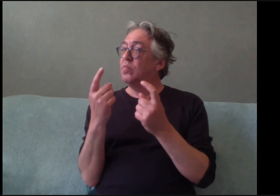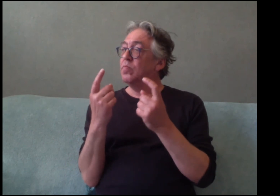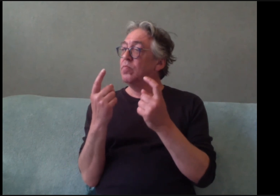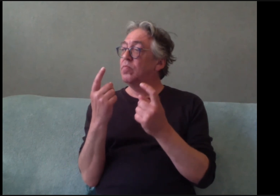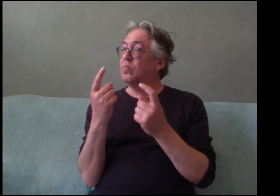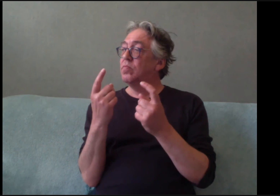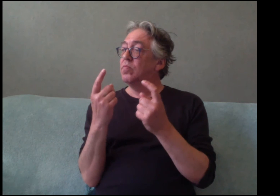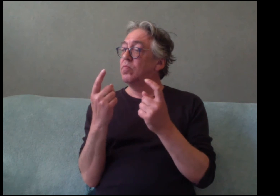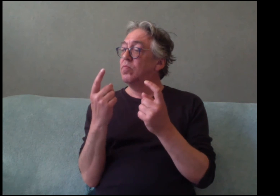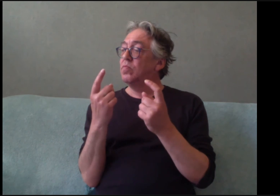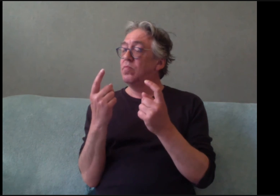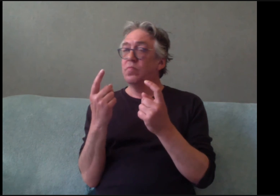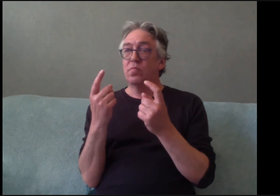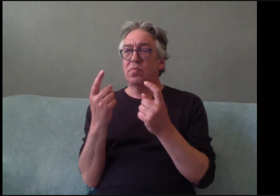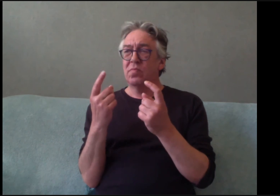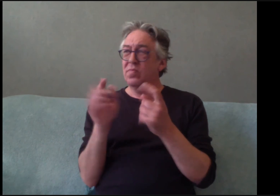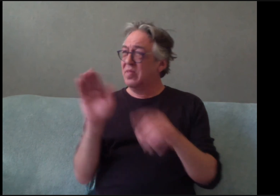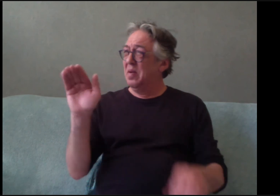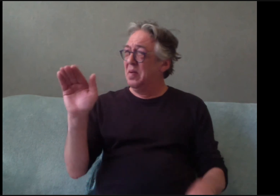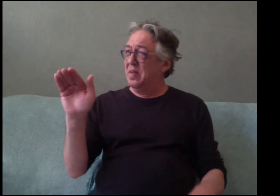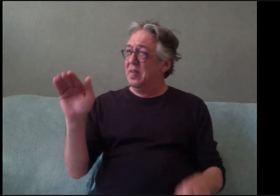ANDRÉ: Is it live captioning maybe? Velotyping?